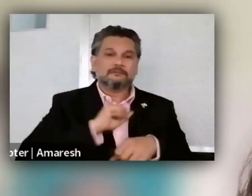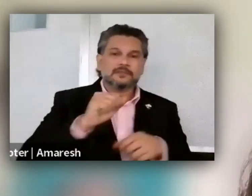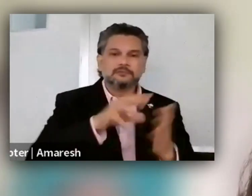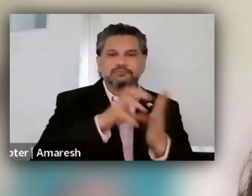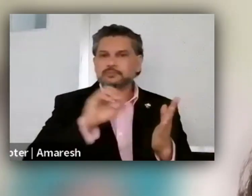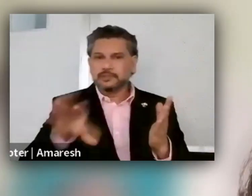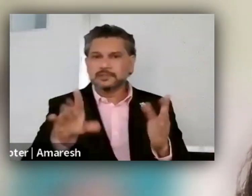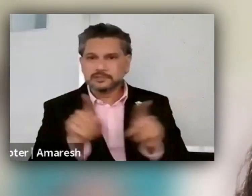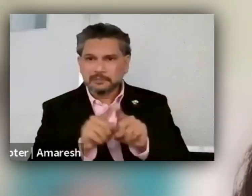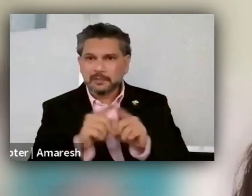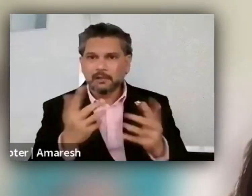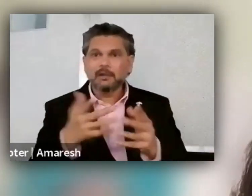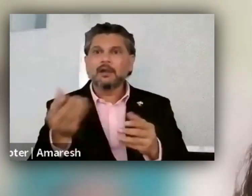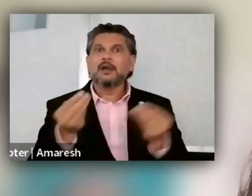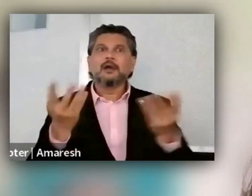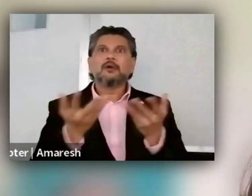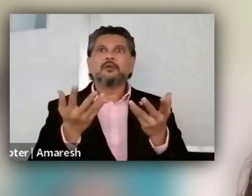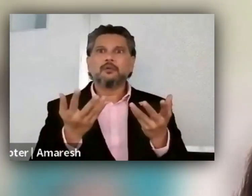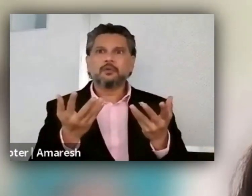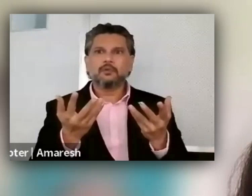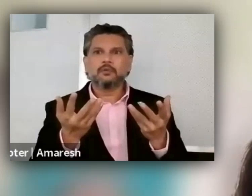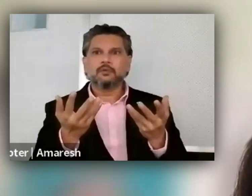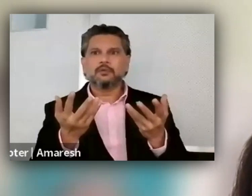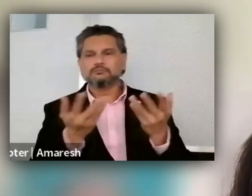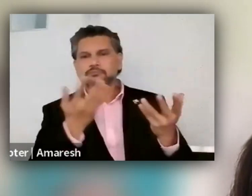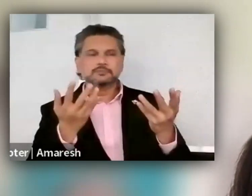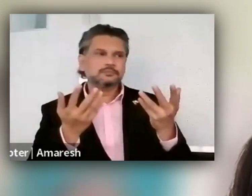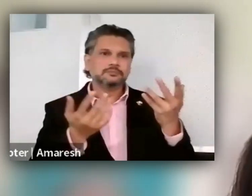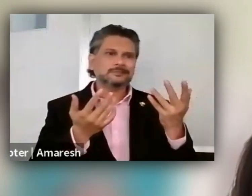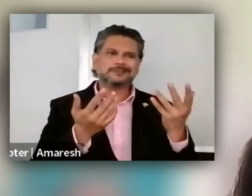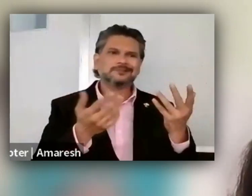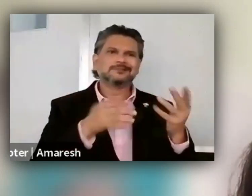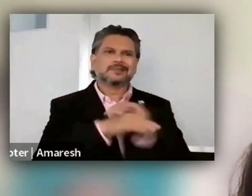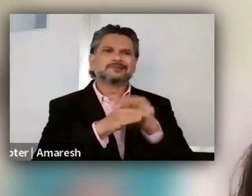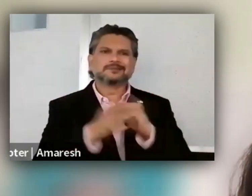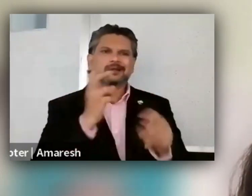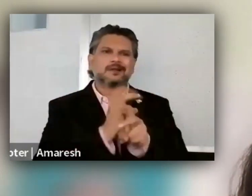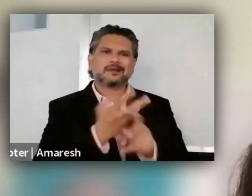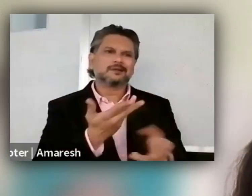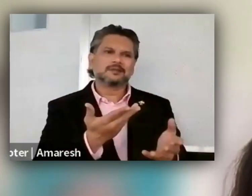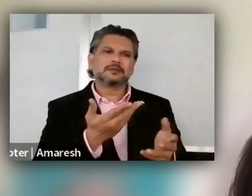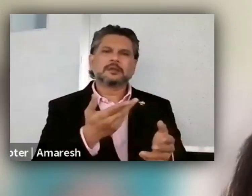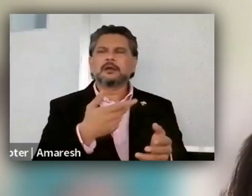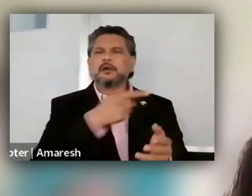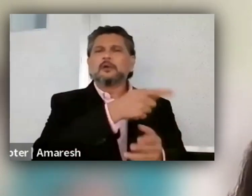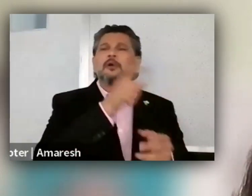reading this who needs accessibility is they also don't think, oh, well, it doesn't really, it